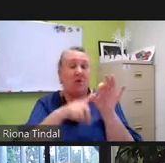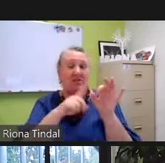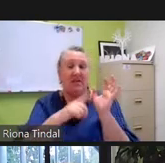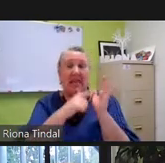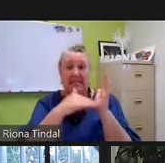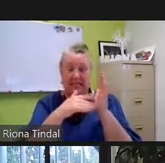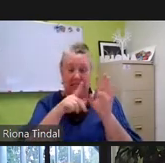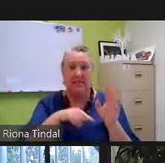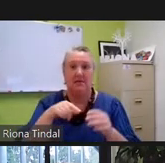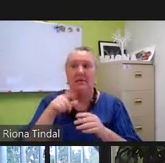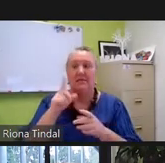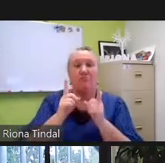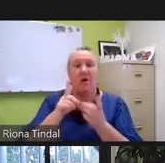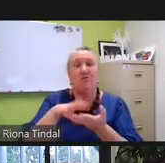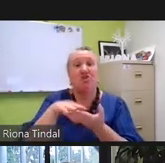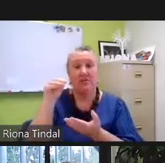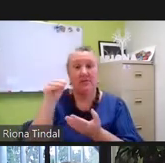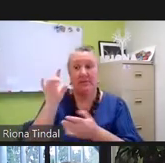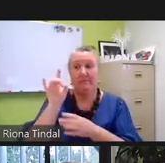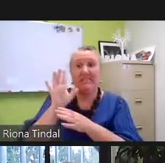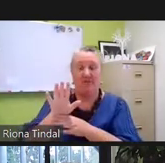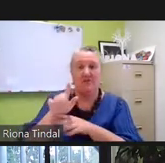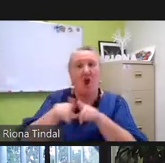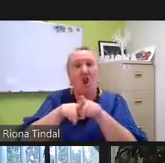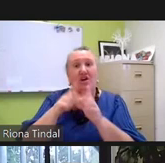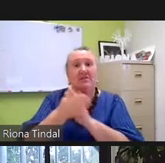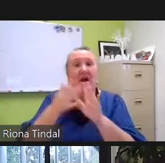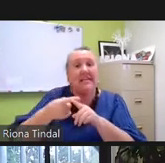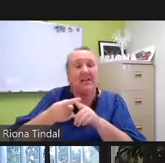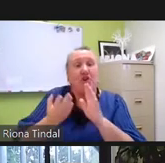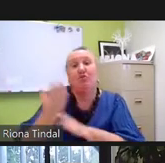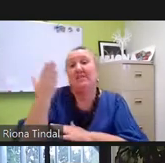Riona speaking. That's a great question. Thanks, Lizzie. So some students themselves have